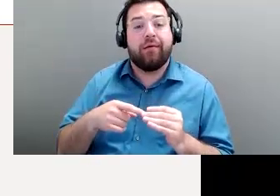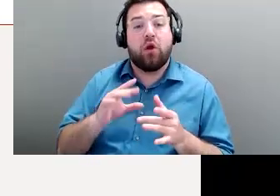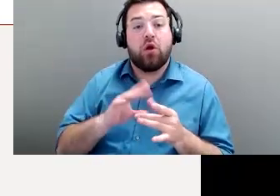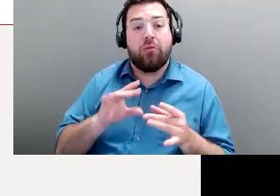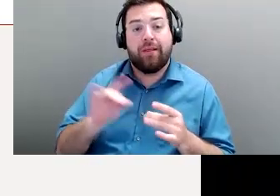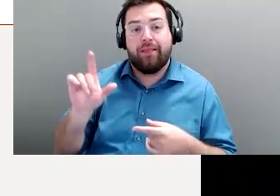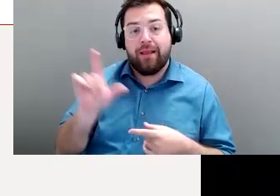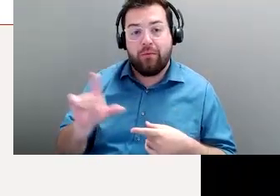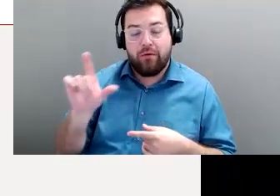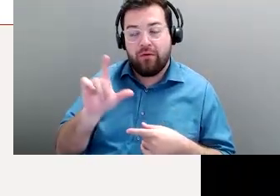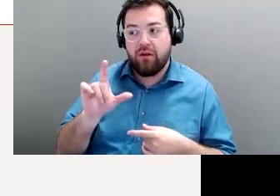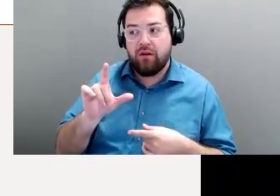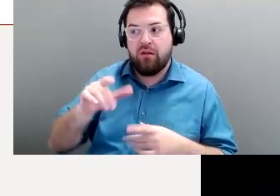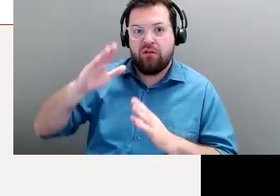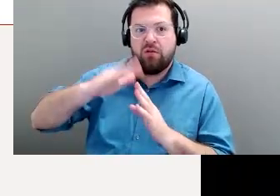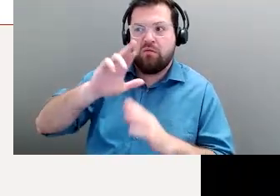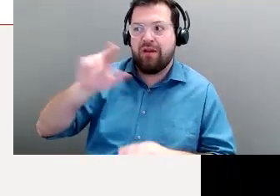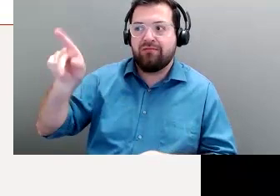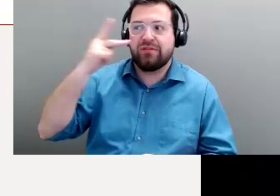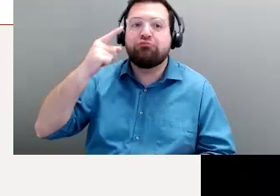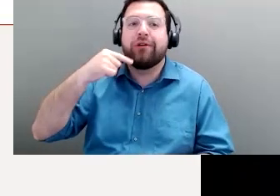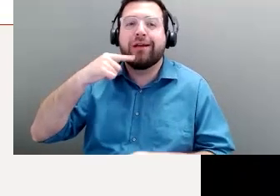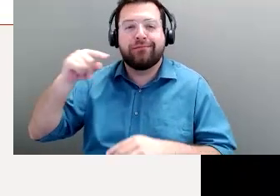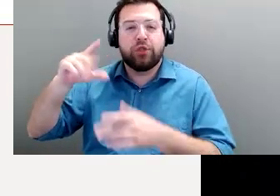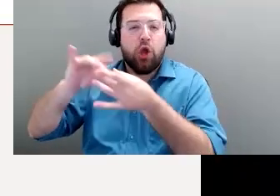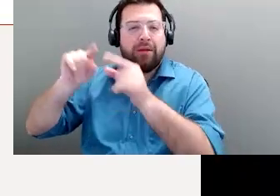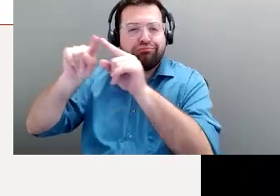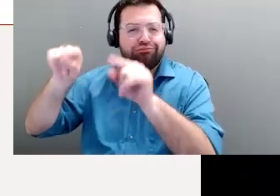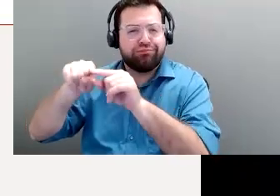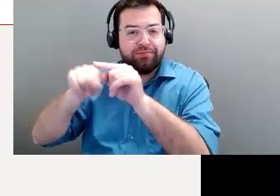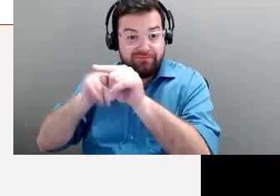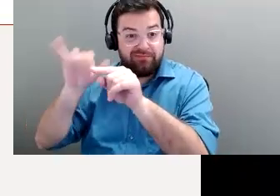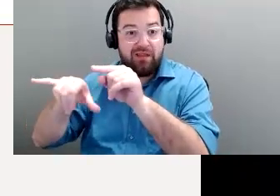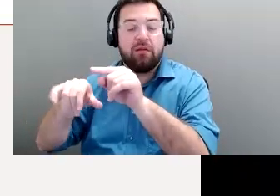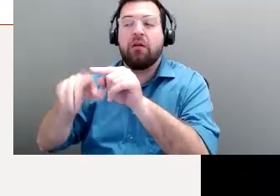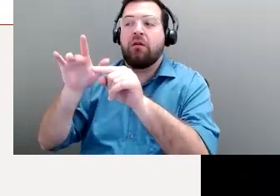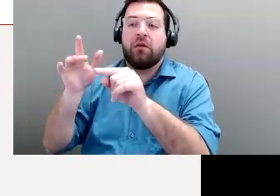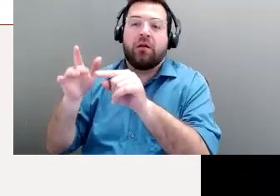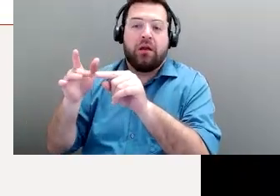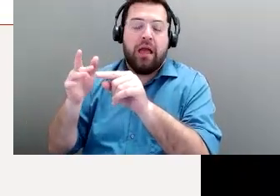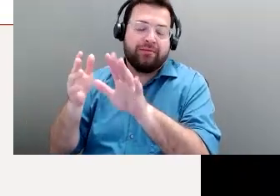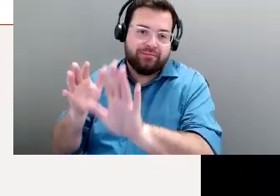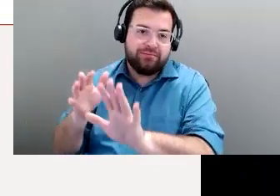library and SpeedGrader. You check it out, see if you like it.